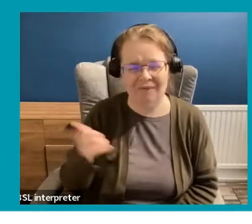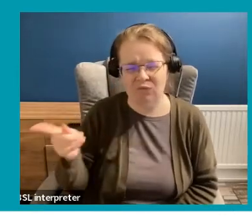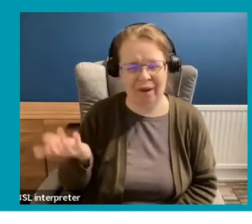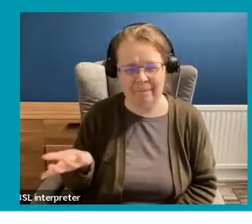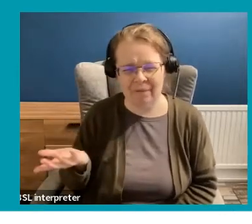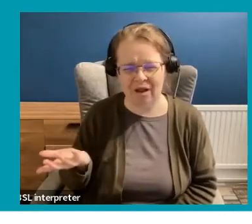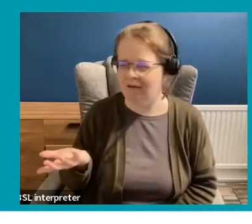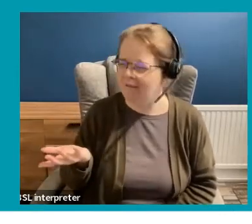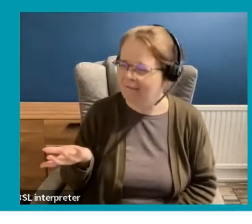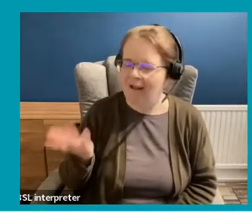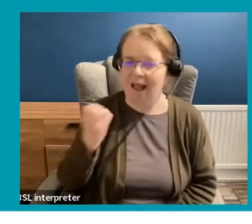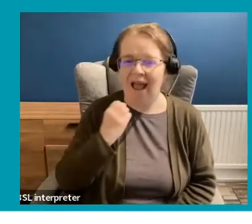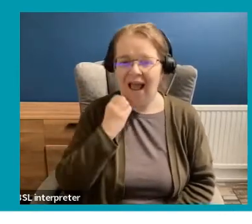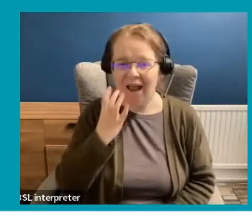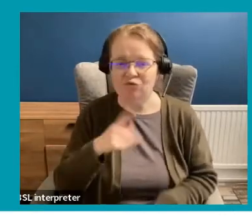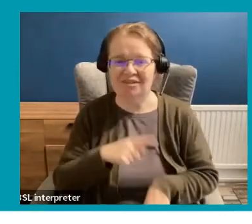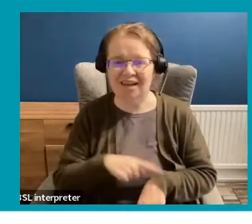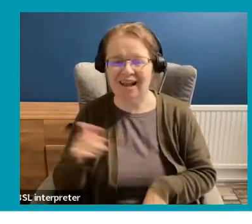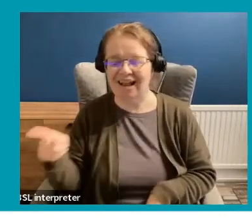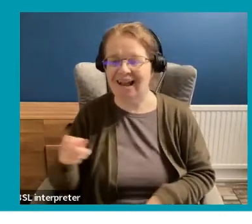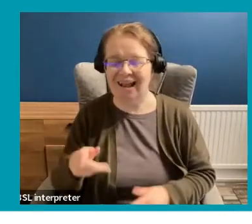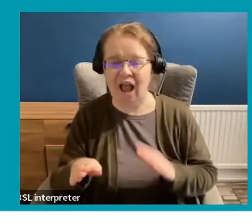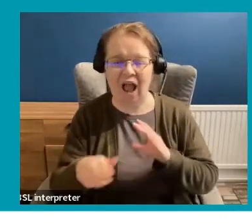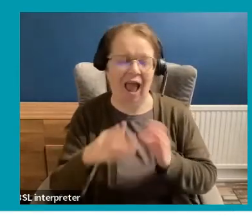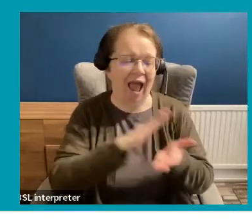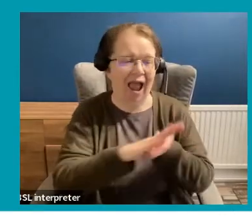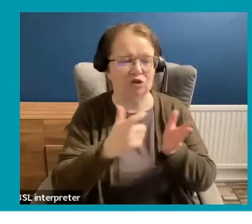every time he would get a message from HR saying, why have you